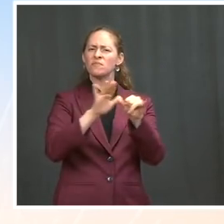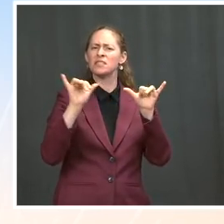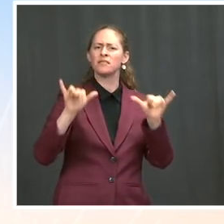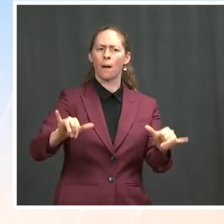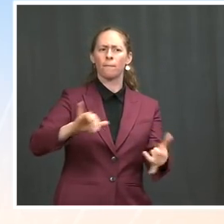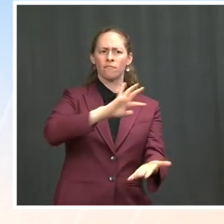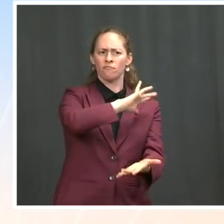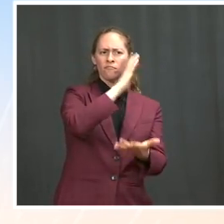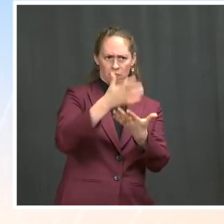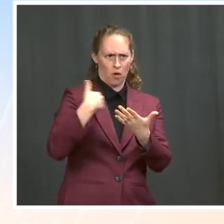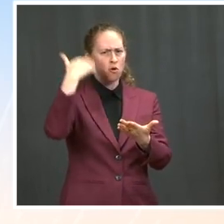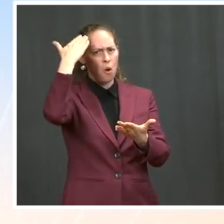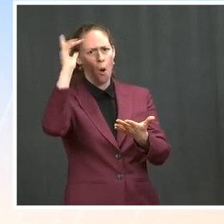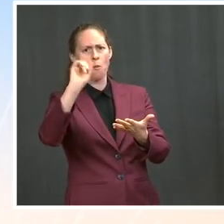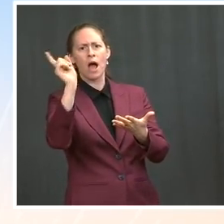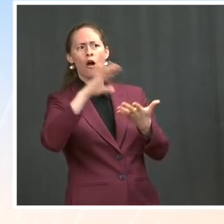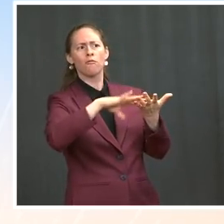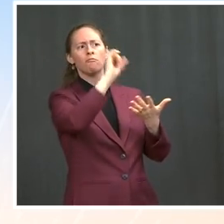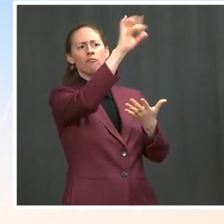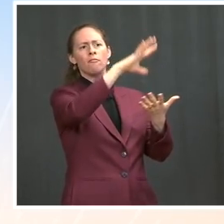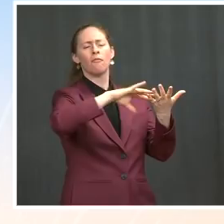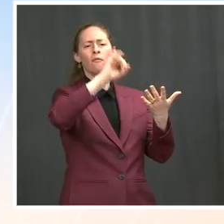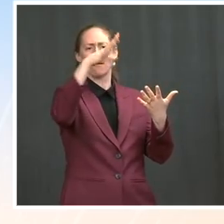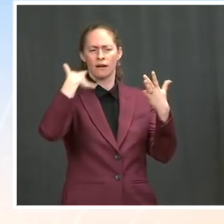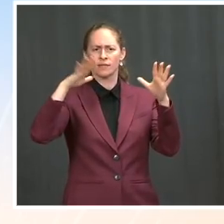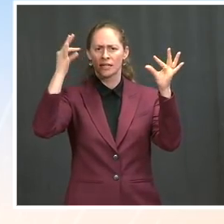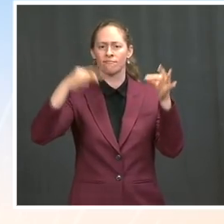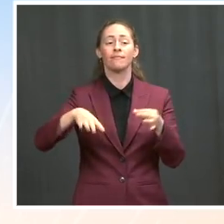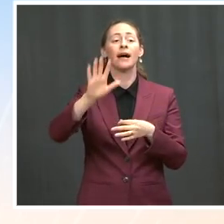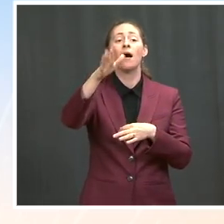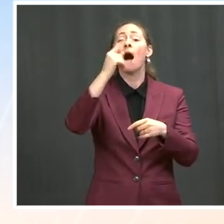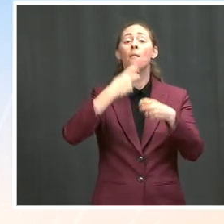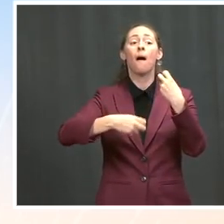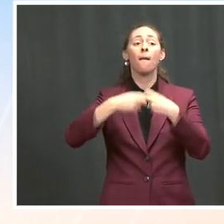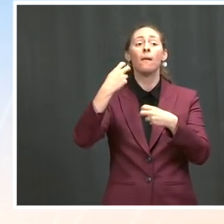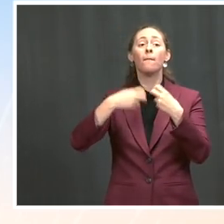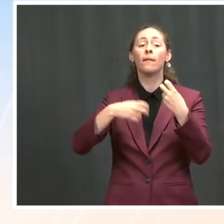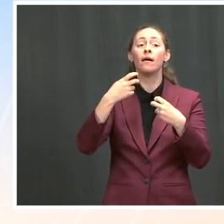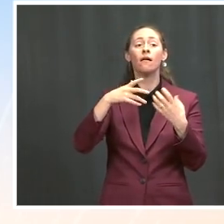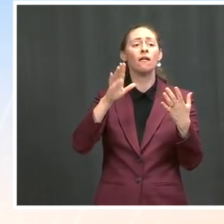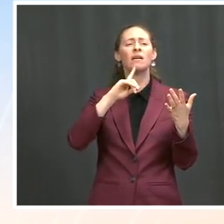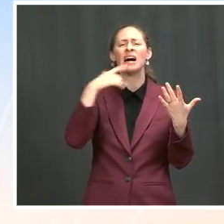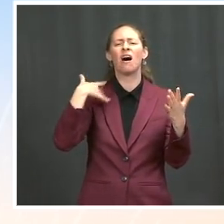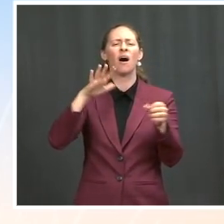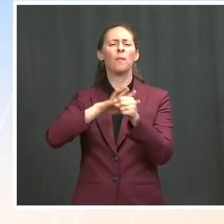What we found to be the biggest challenge is not actually the supply -- we have plenty of doses to share with the world --